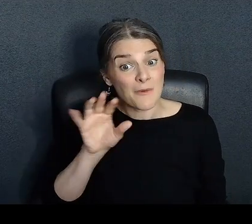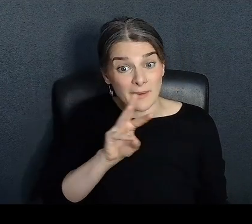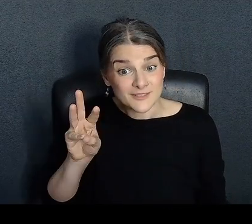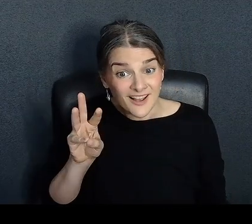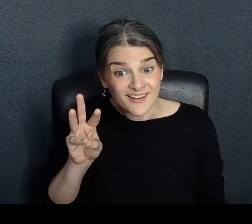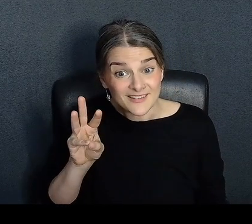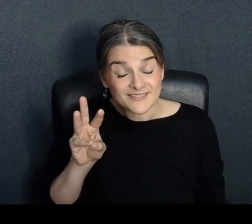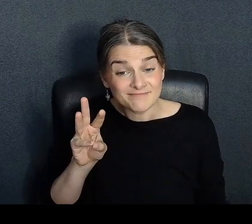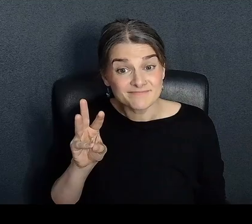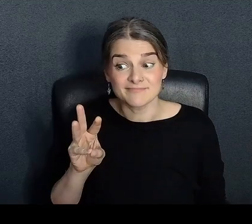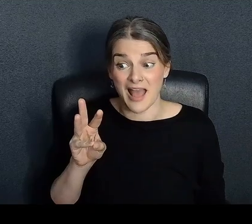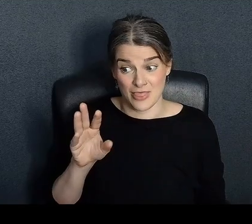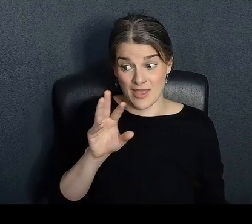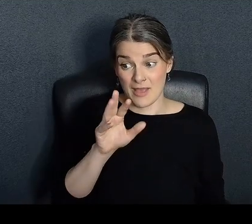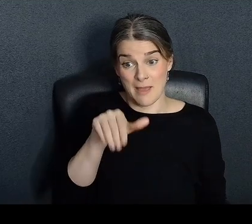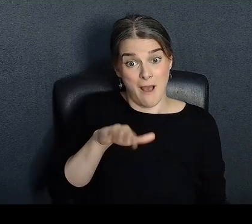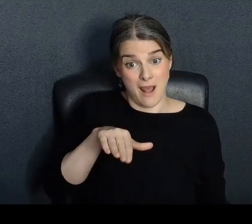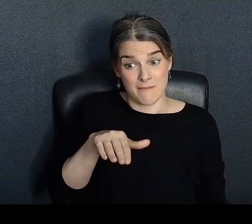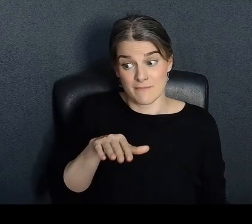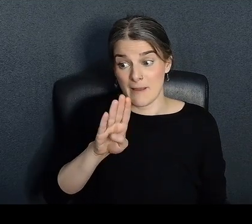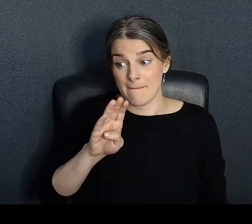I put the website at the bottom for you to review.